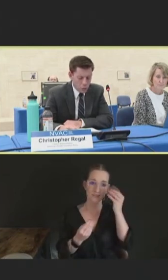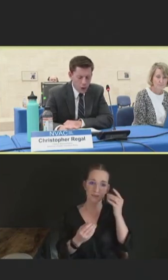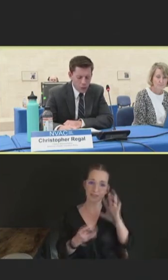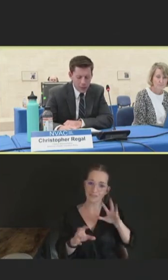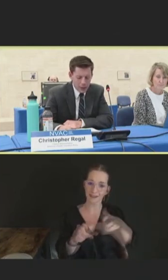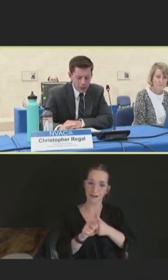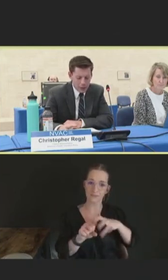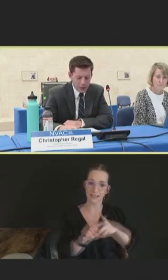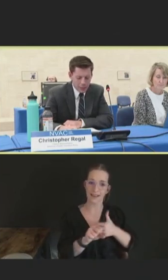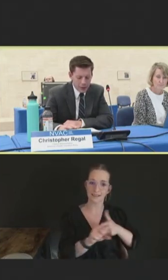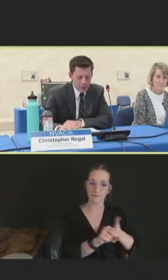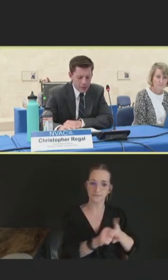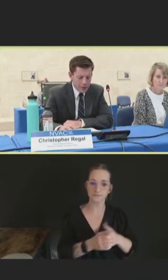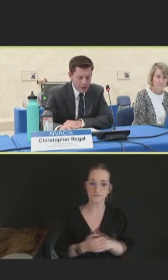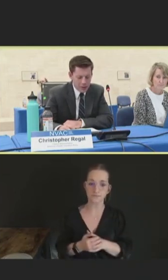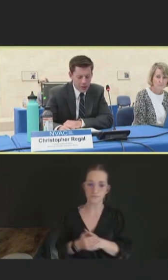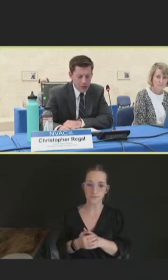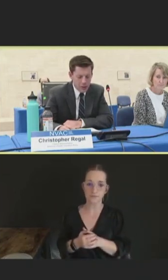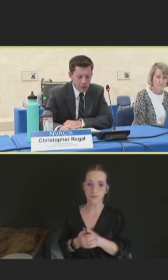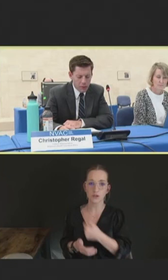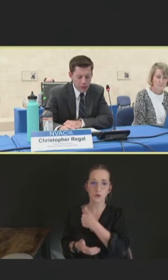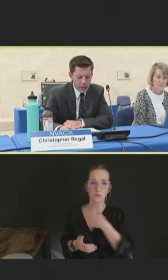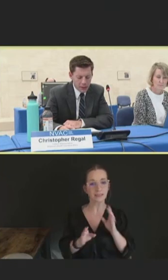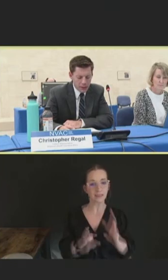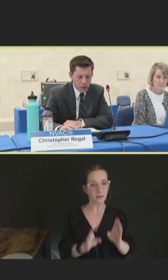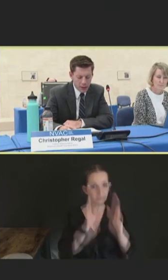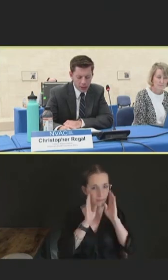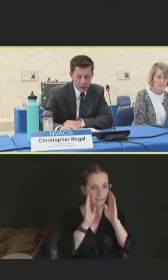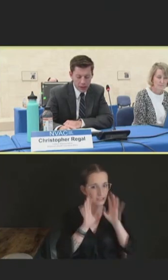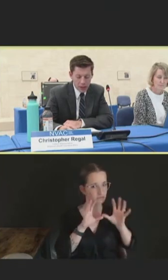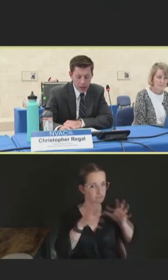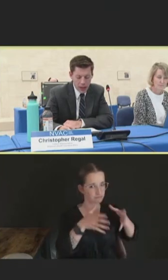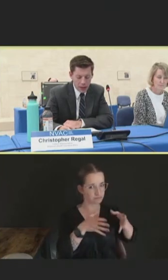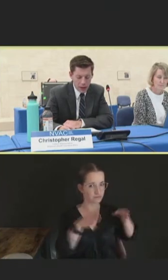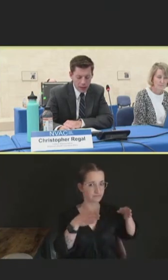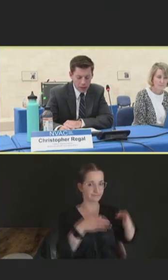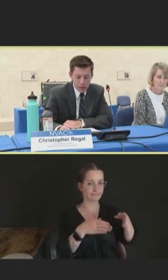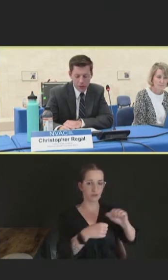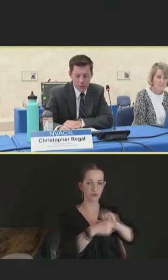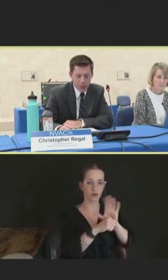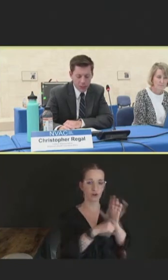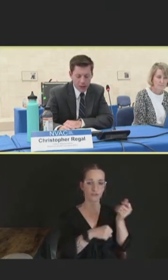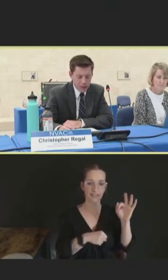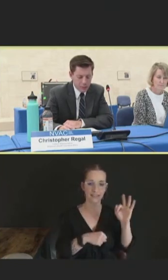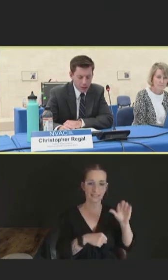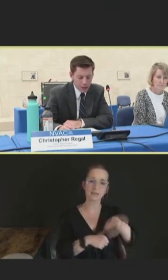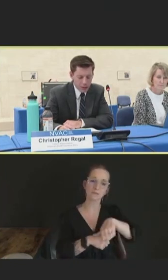While we pay abundant attention to COVID-19 and other issues like monkeypox and polio,